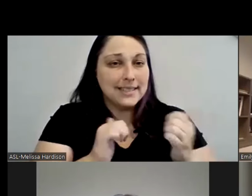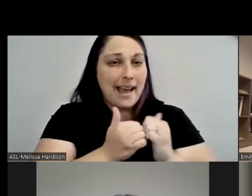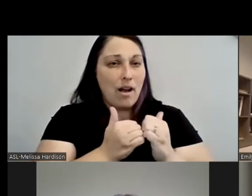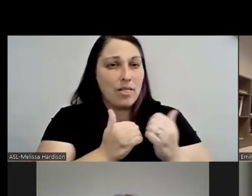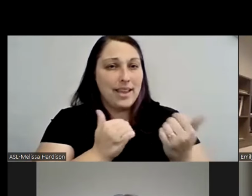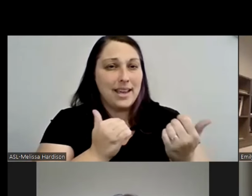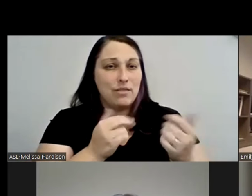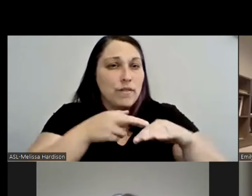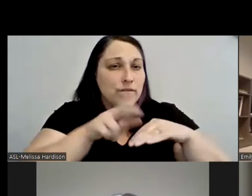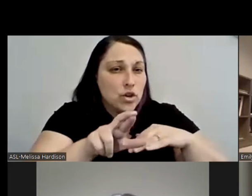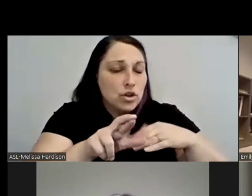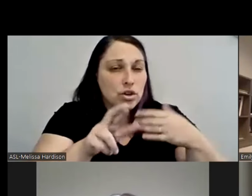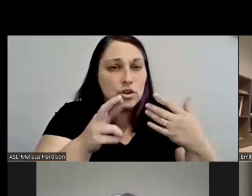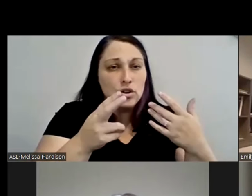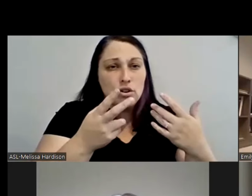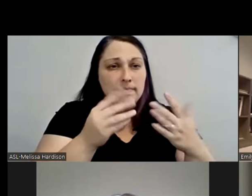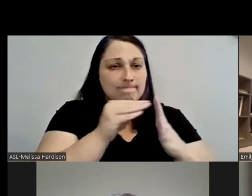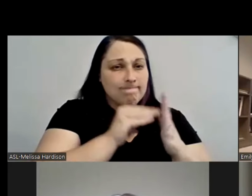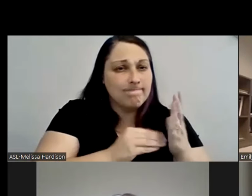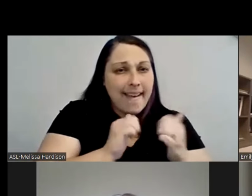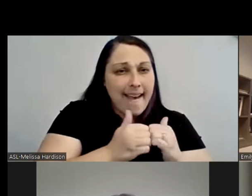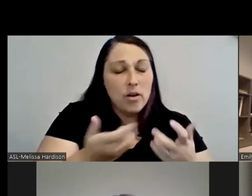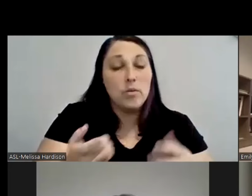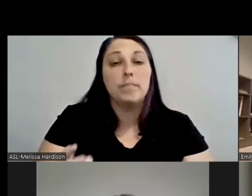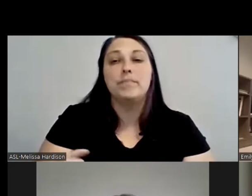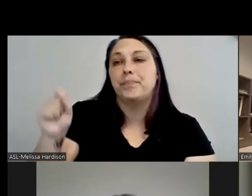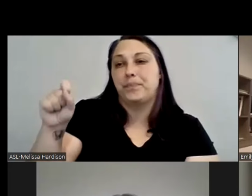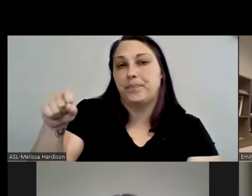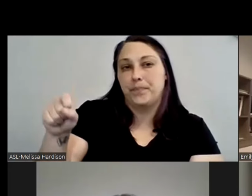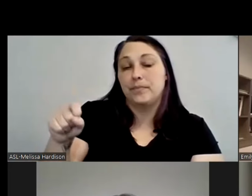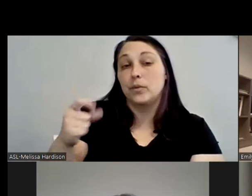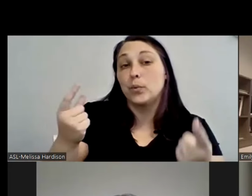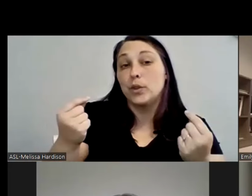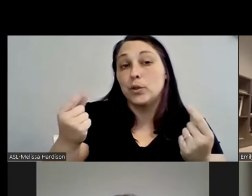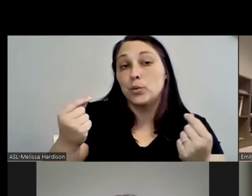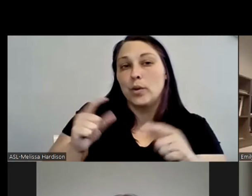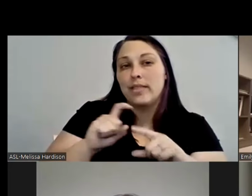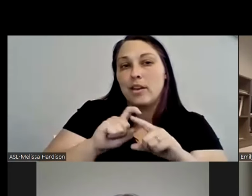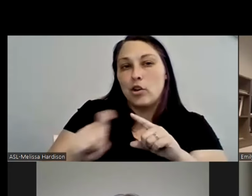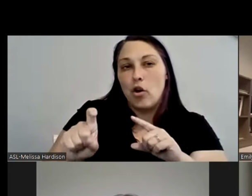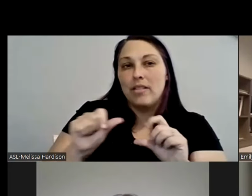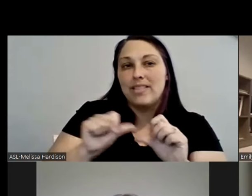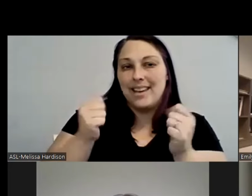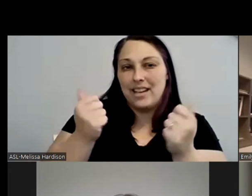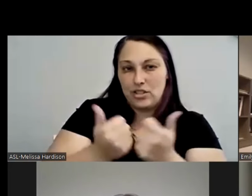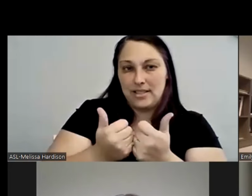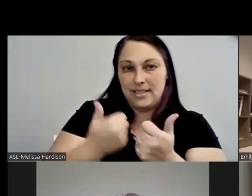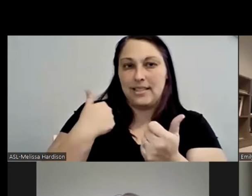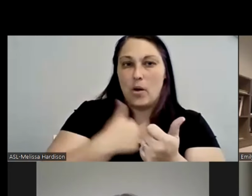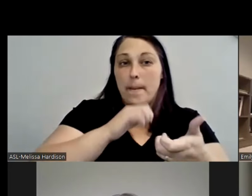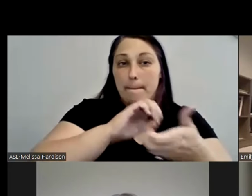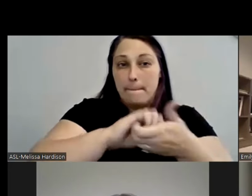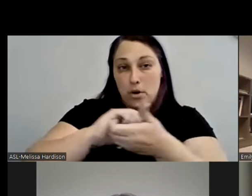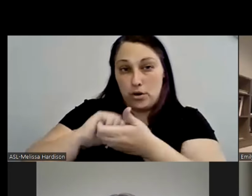And to avoid homelessness and needless institutional -- needless and costly institutional care.